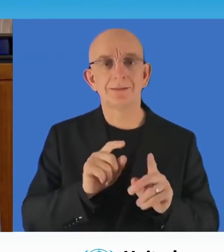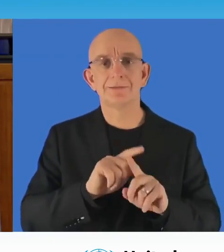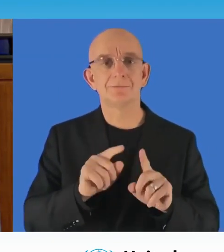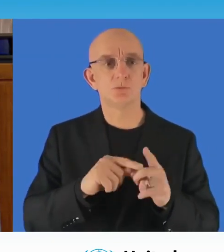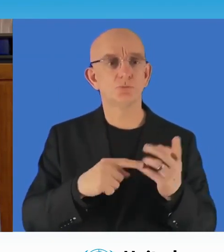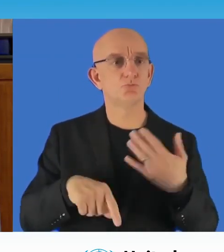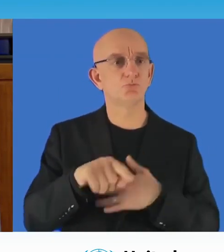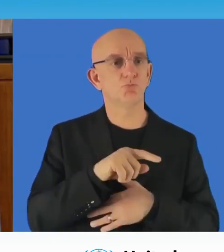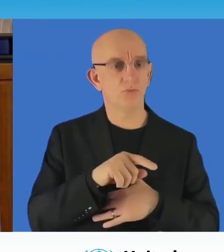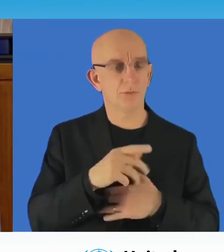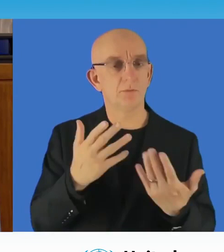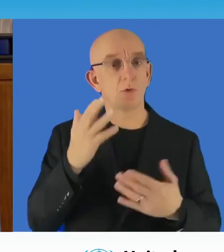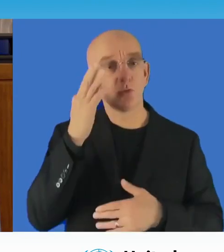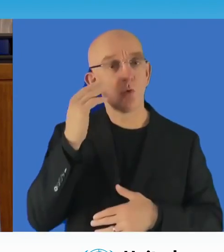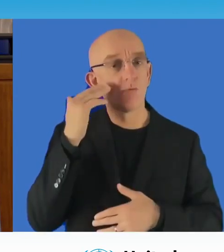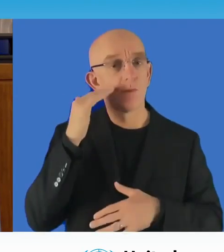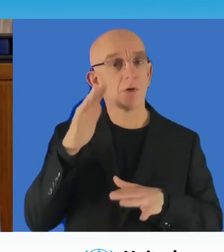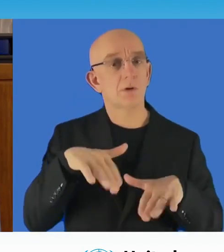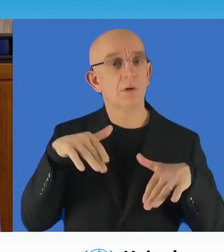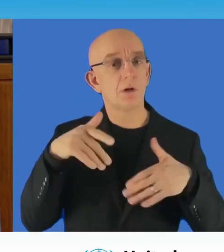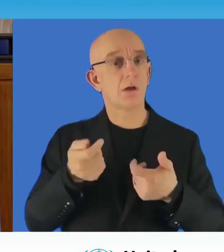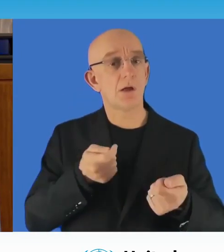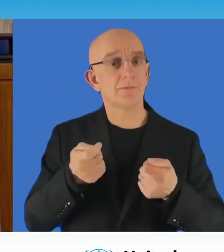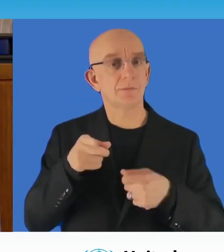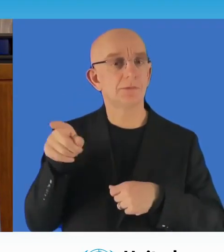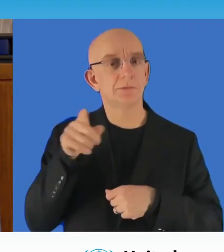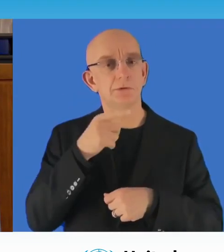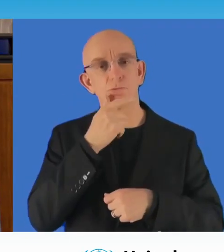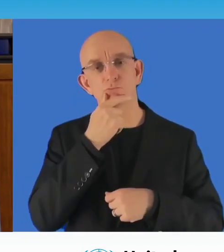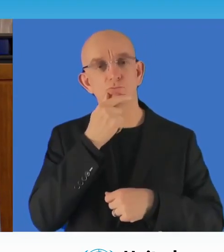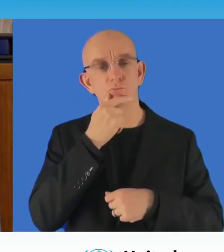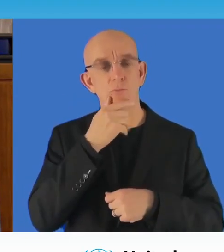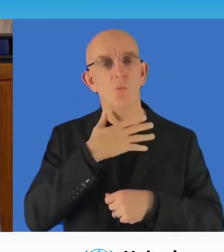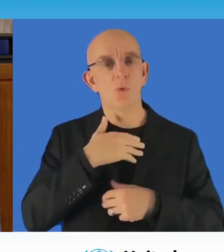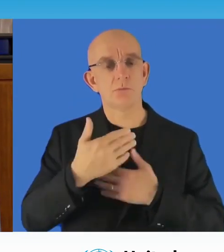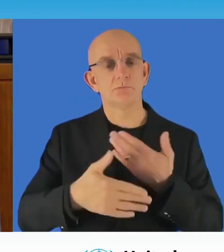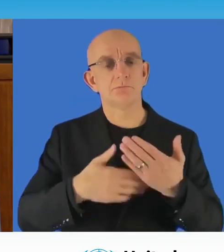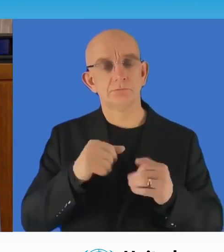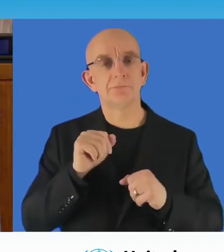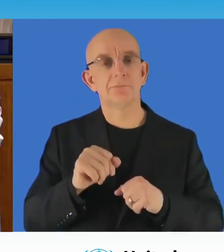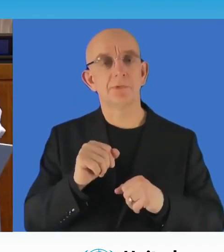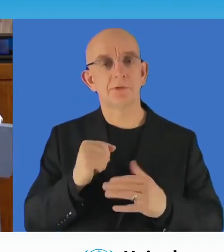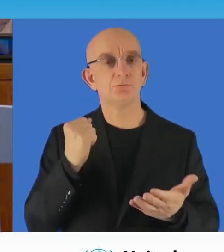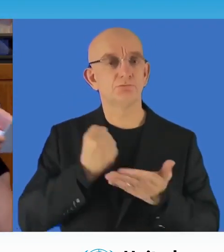Health Care Management of person with disabilities expand person with disabilities friendly healthare